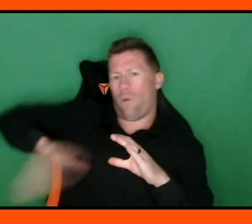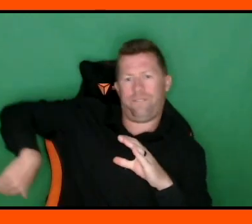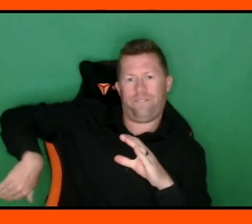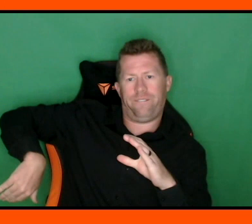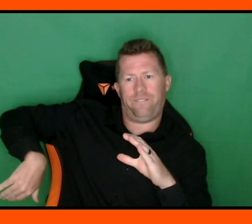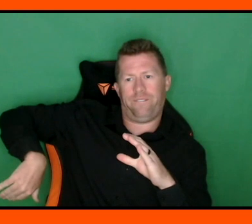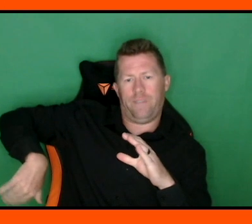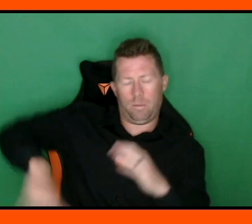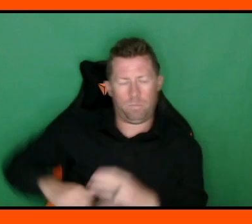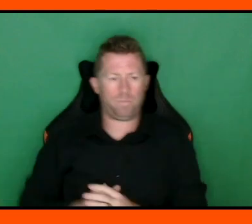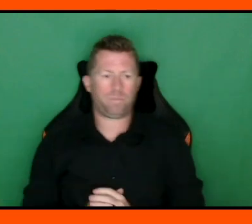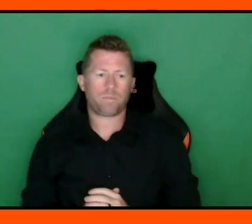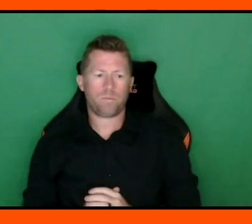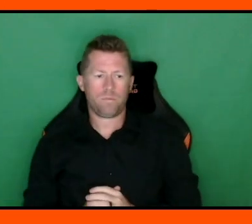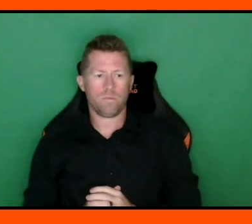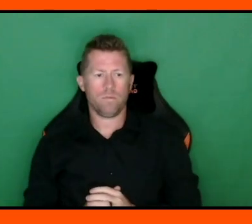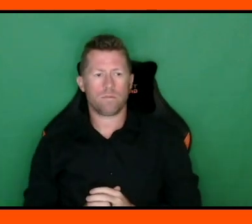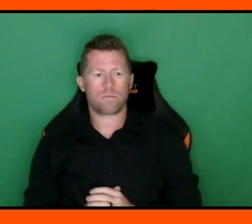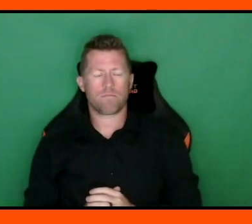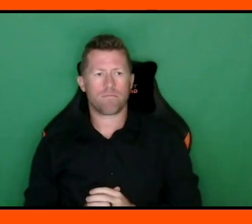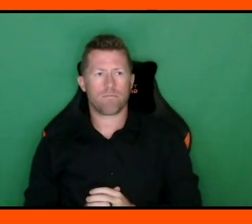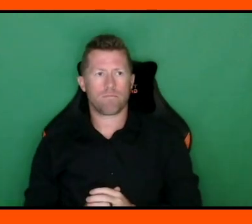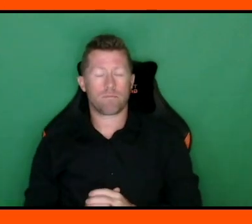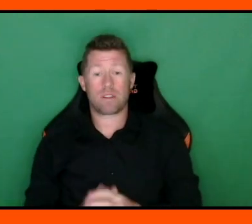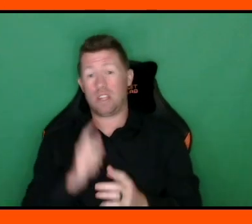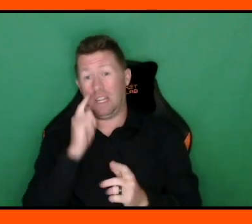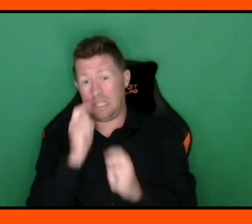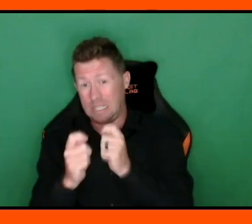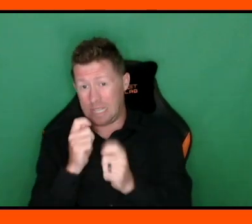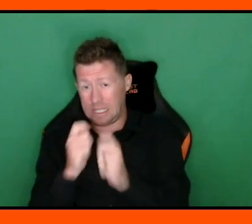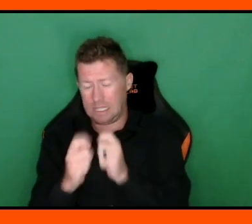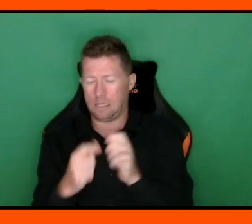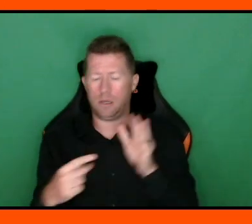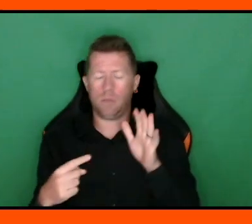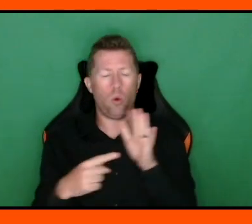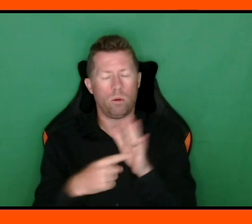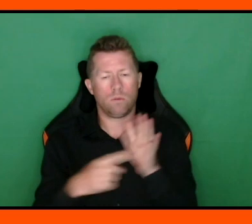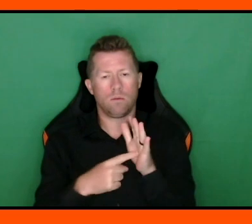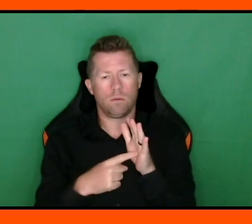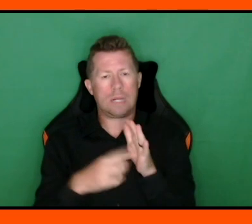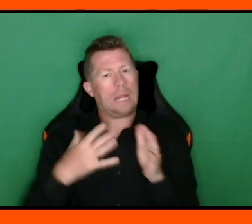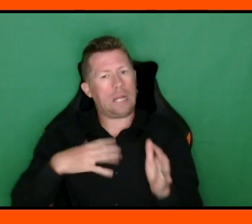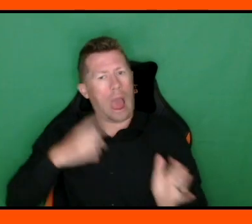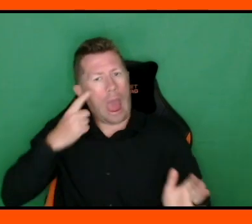Now testing is a really important element of this process and, as you can appreciate,